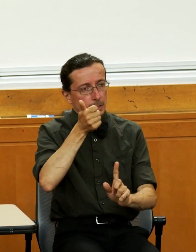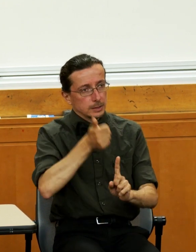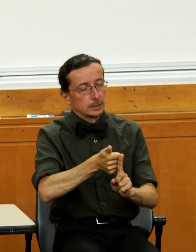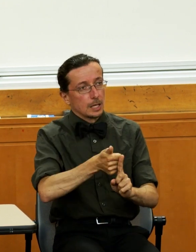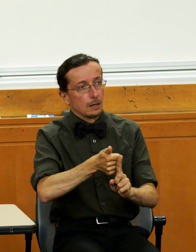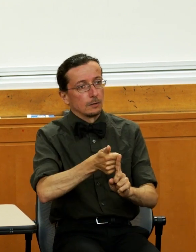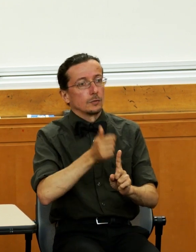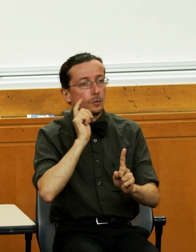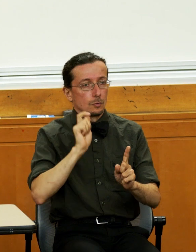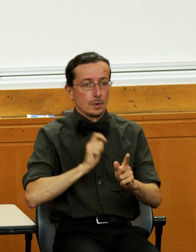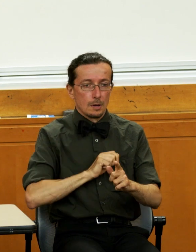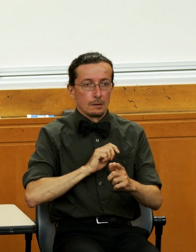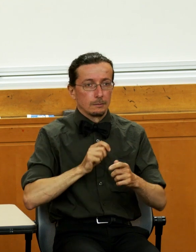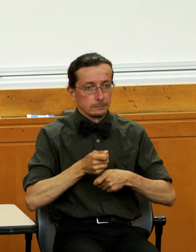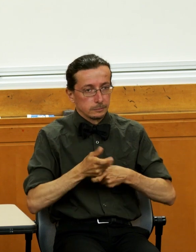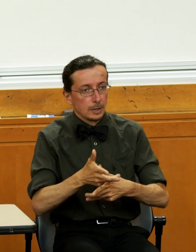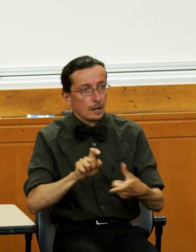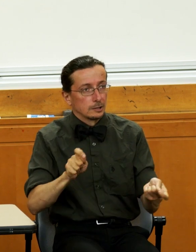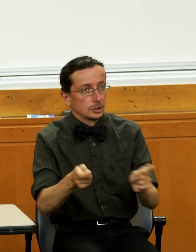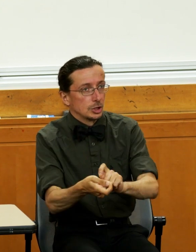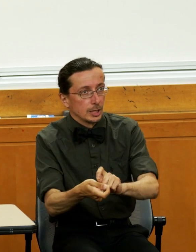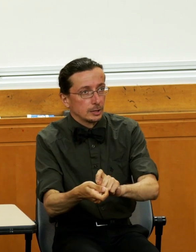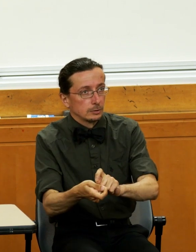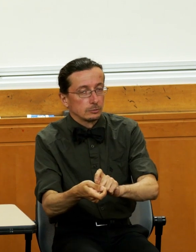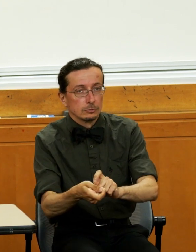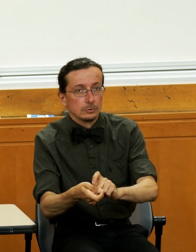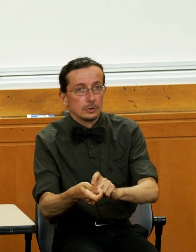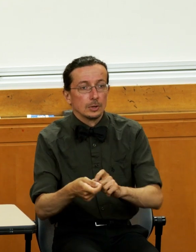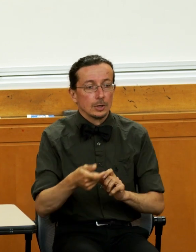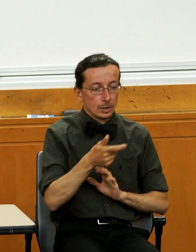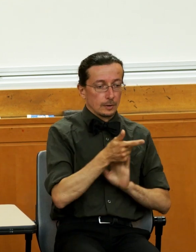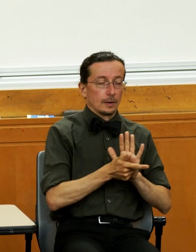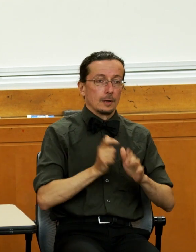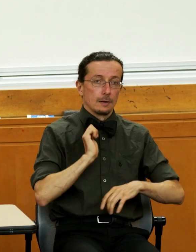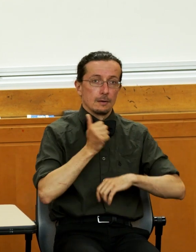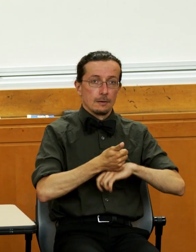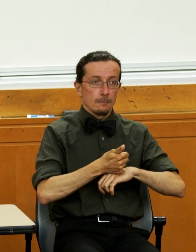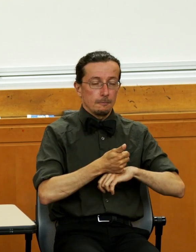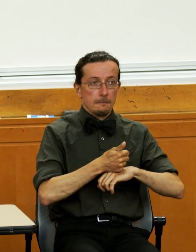changes things. The law is built on and perpetuates many hierarchies and problems